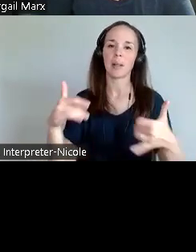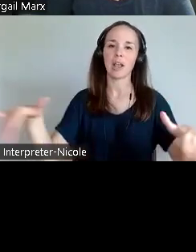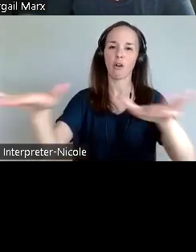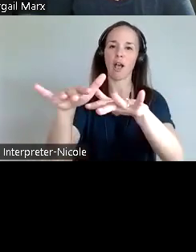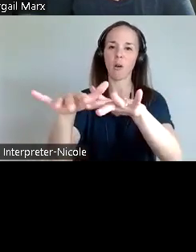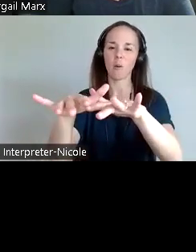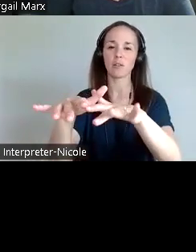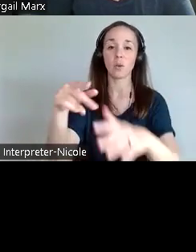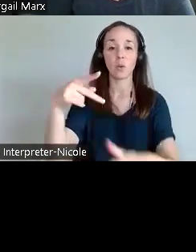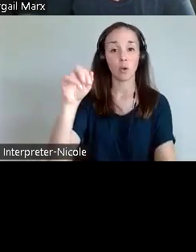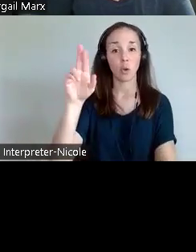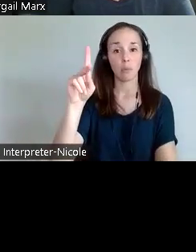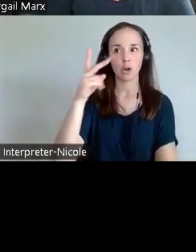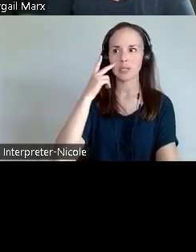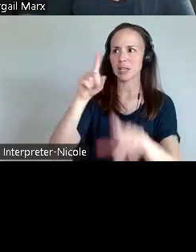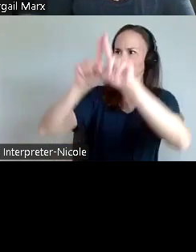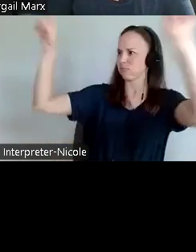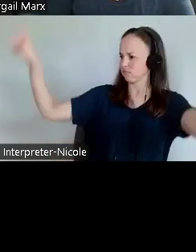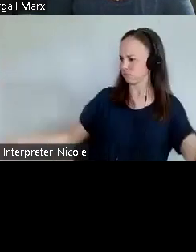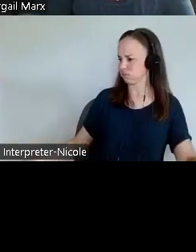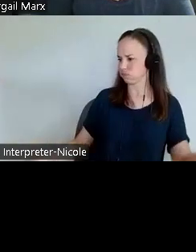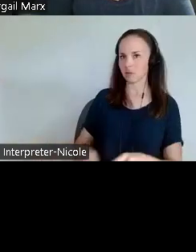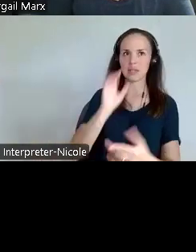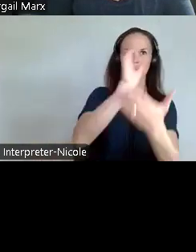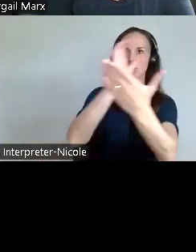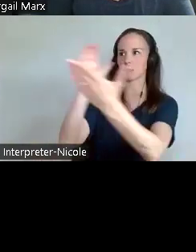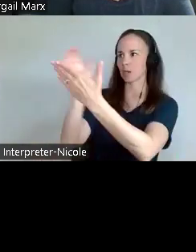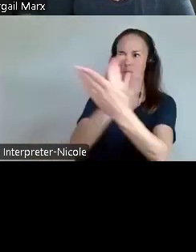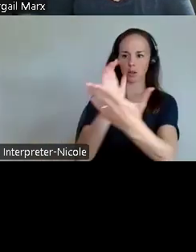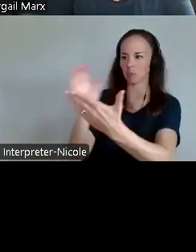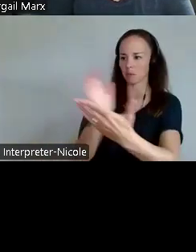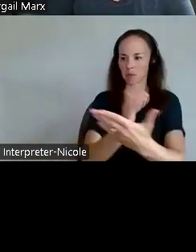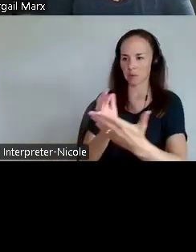see a low tech core board on the playground so an individual can communicate they want